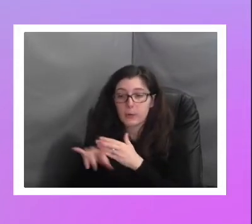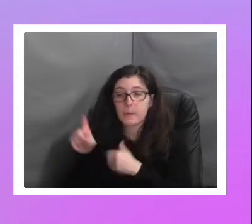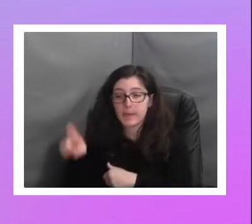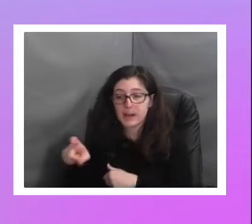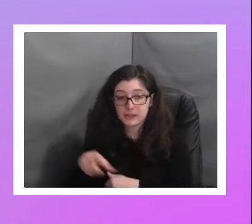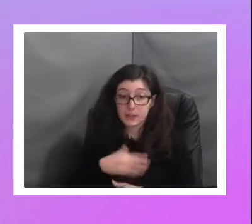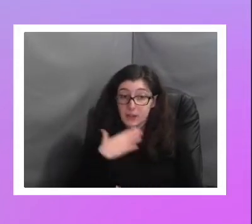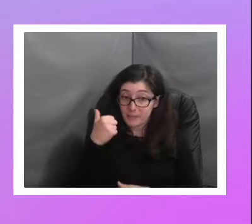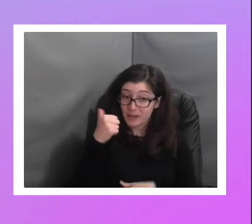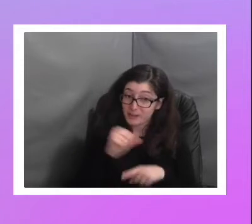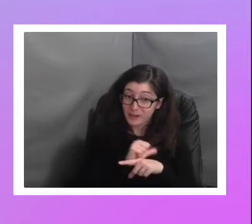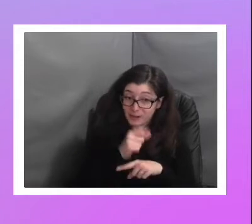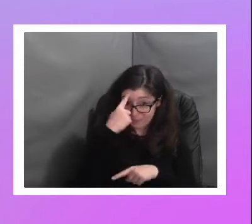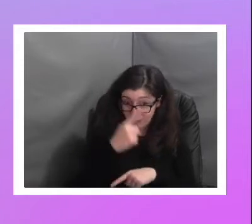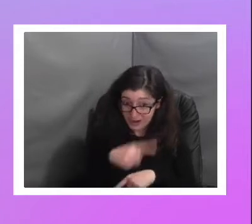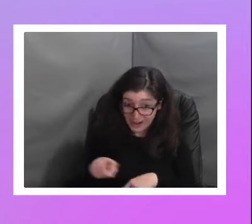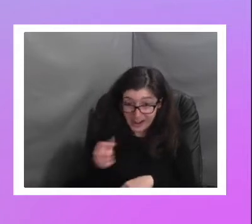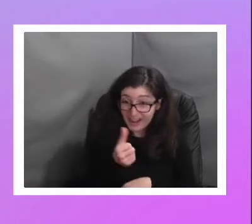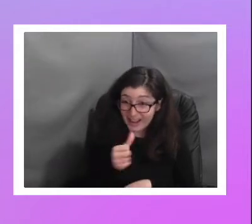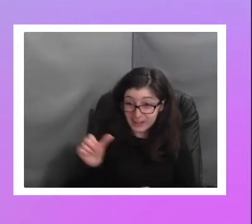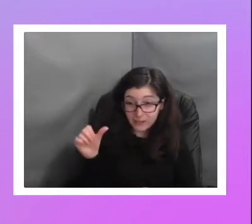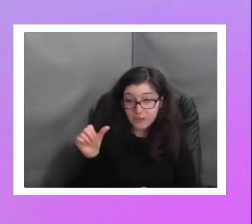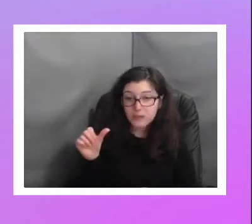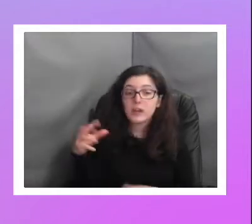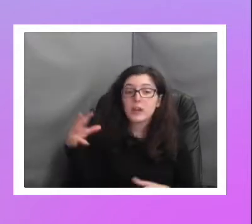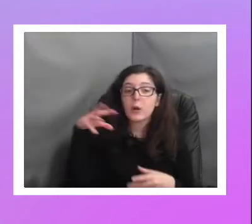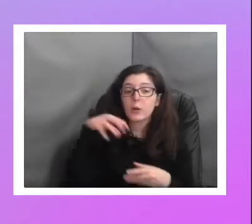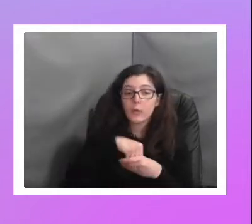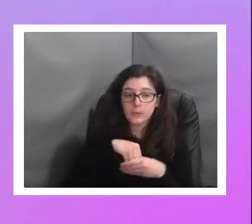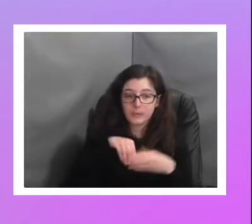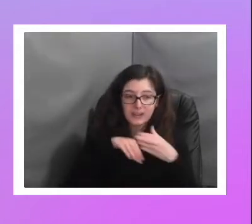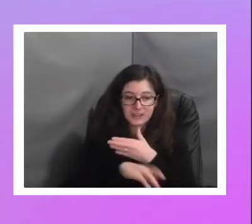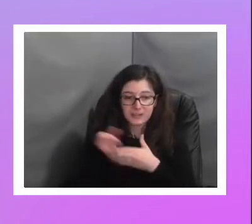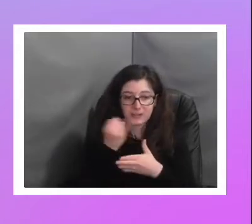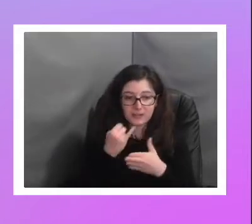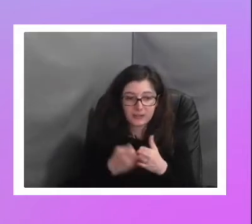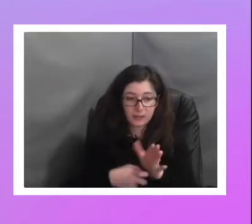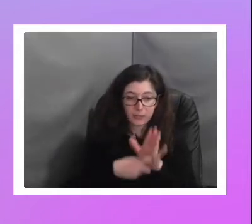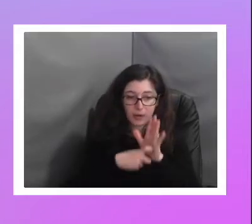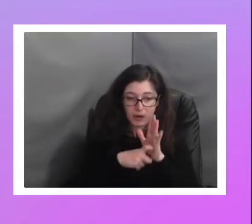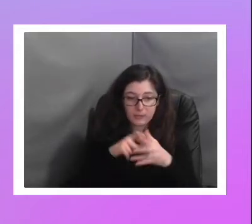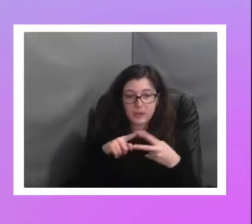and I'll talk more about this later, is to incorporate accessible design requirements and responsibilities